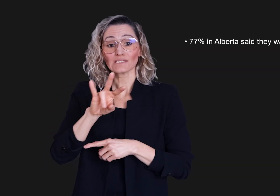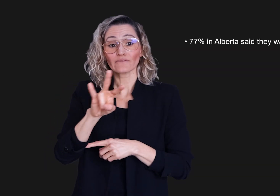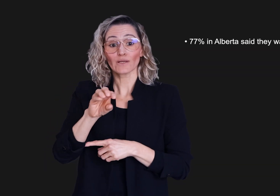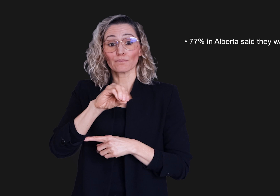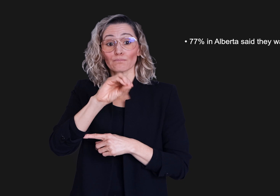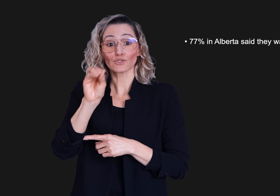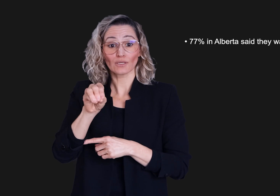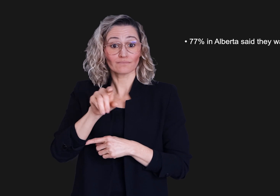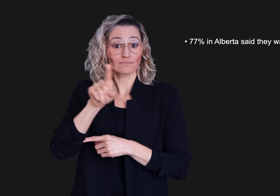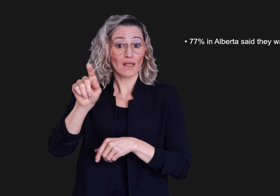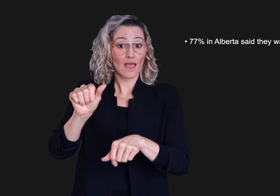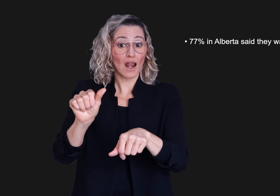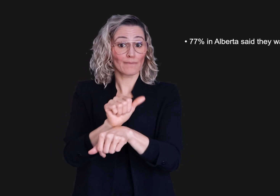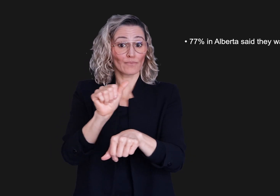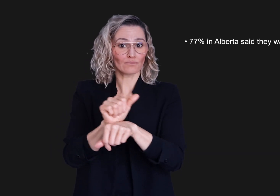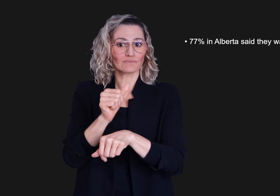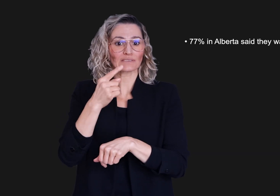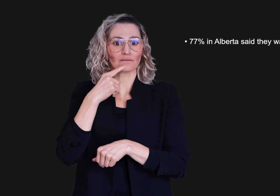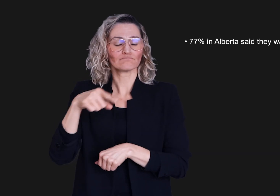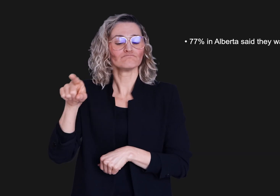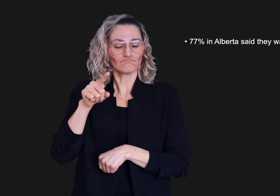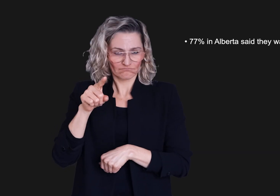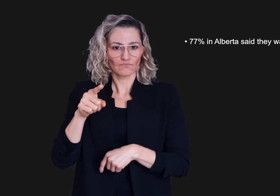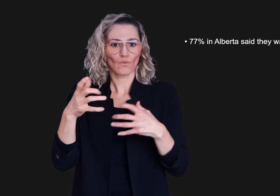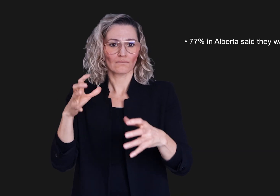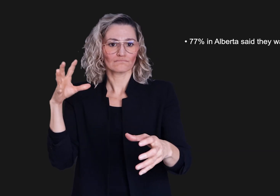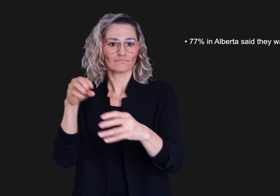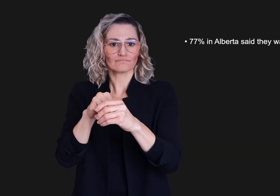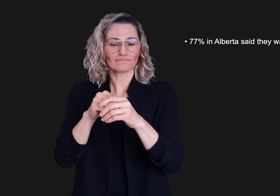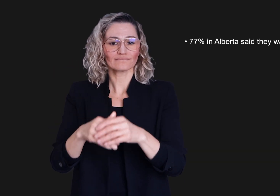• 77% in Alberta said they wanted to take part